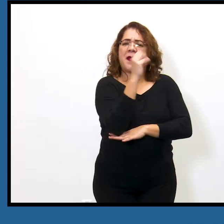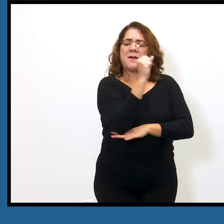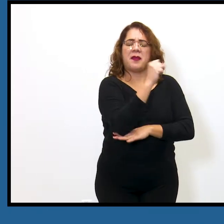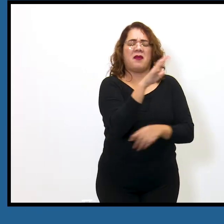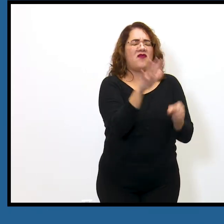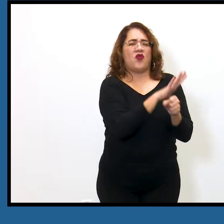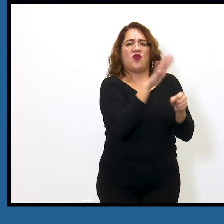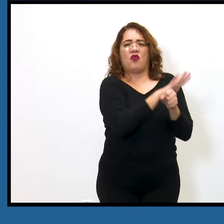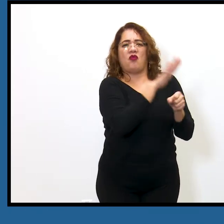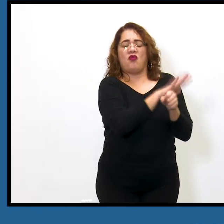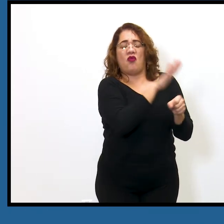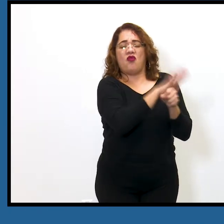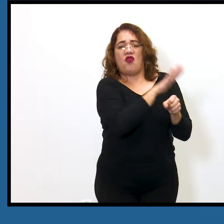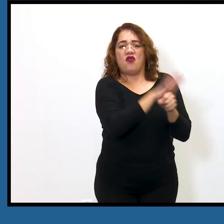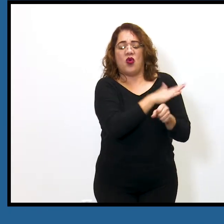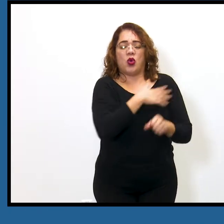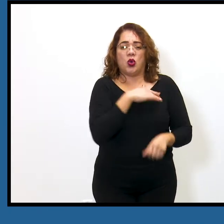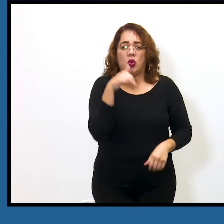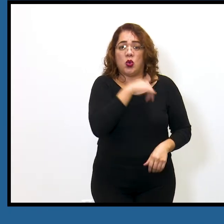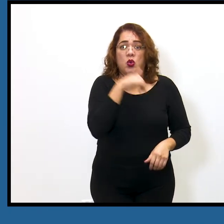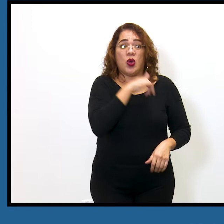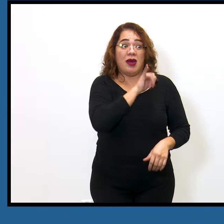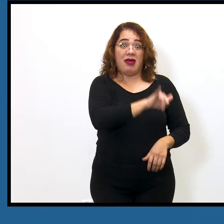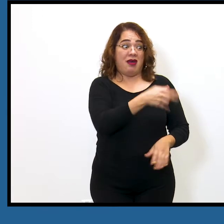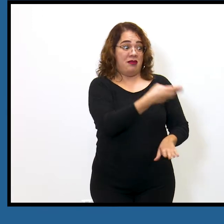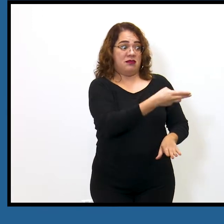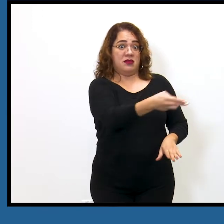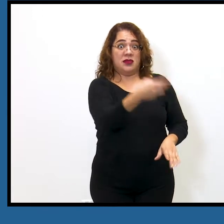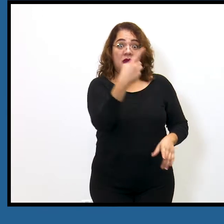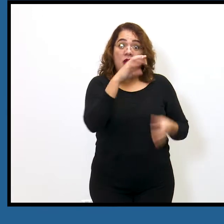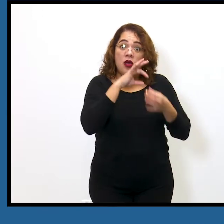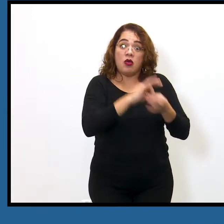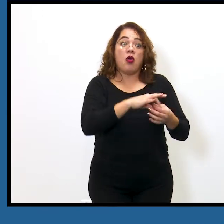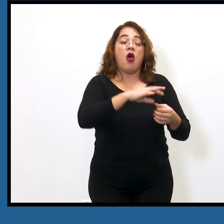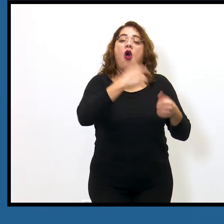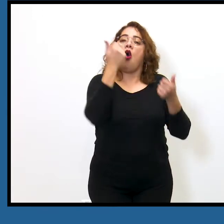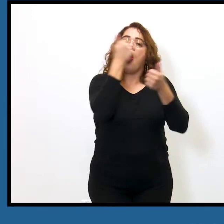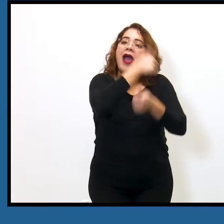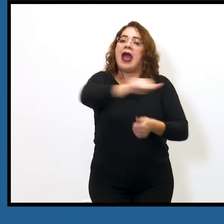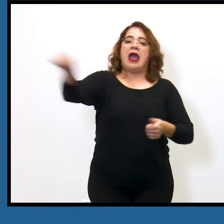I also earlier today spoke with one of our leaders at one of our hospitals here,